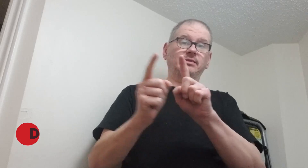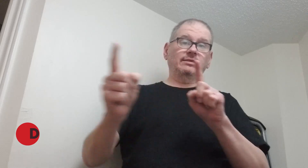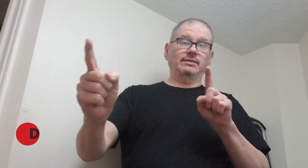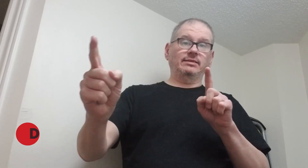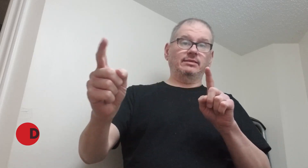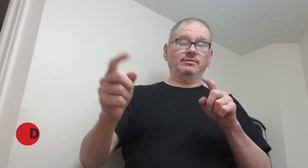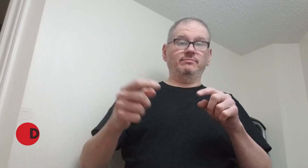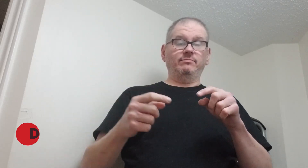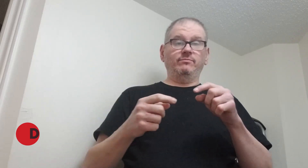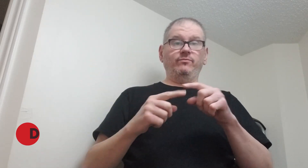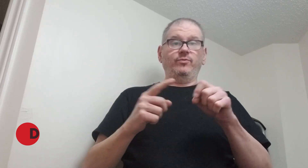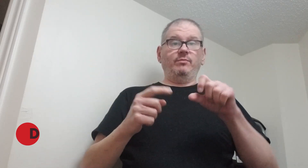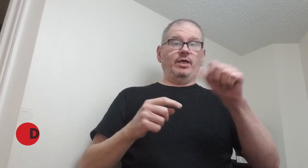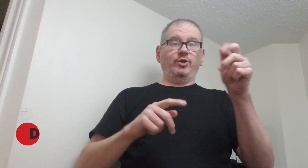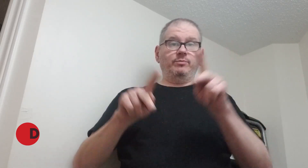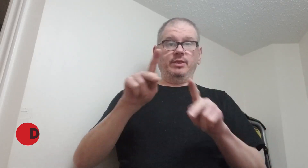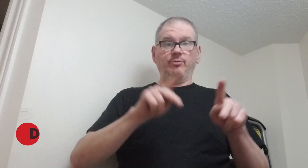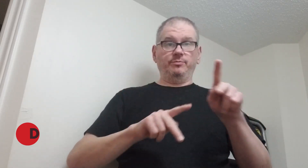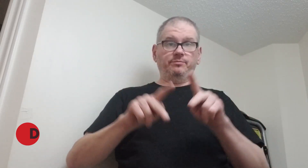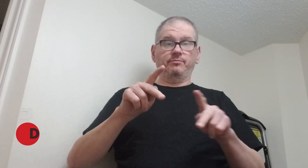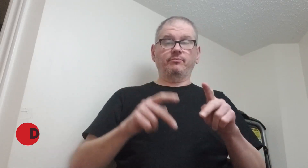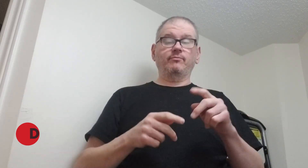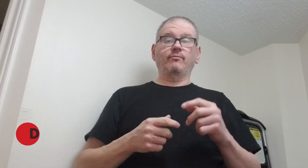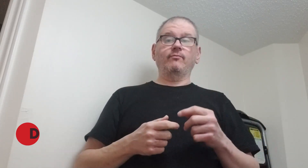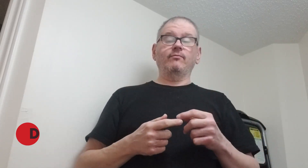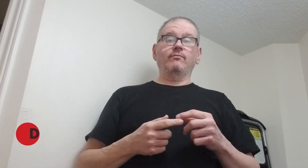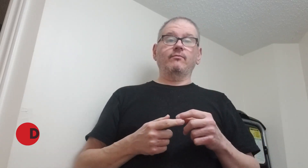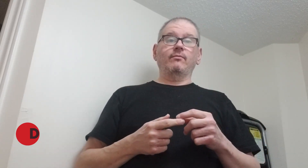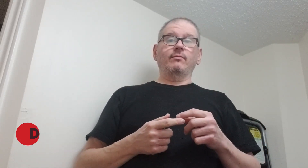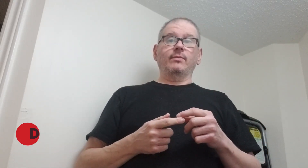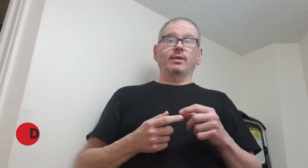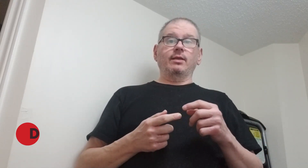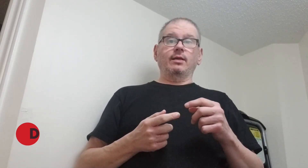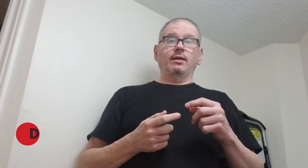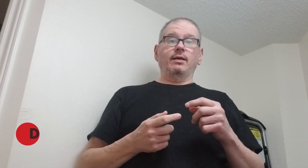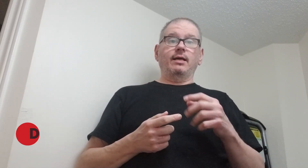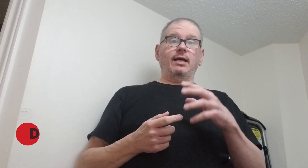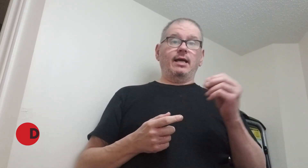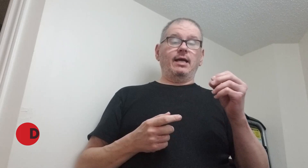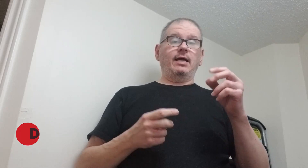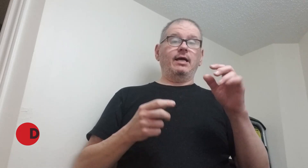distance from other people.